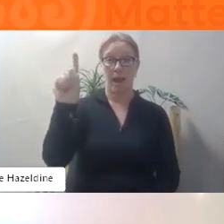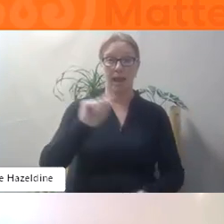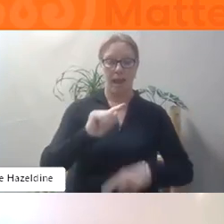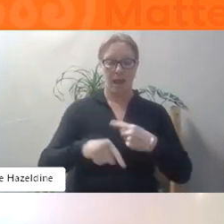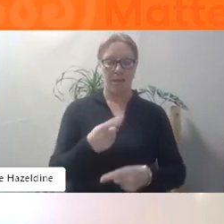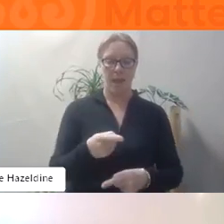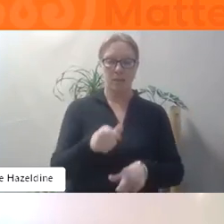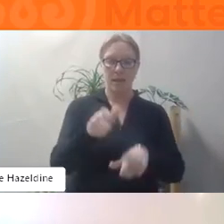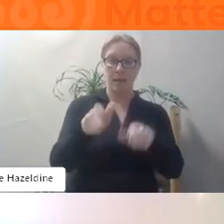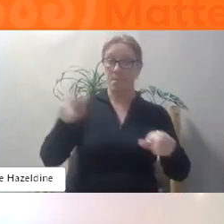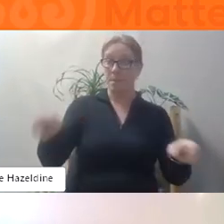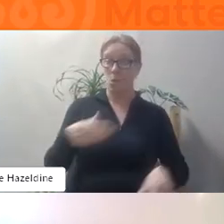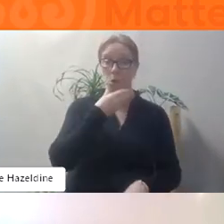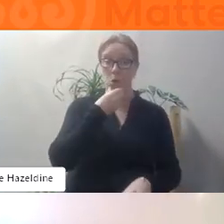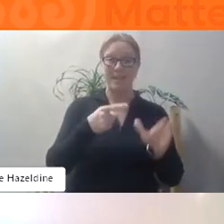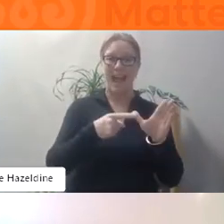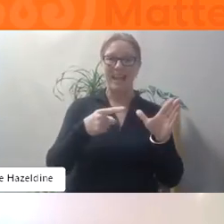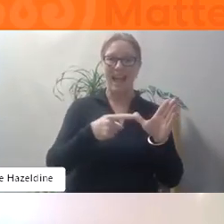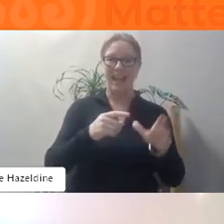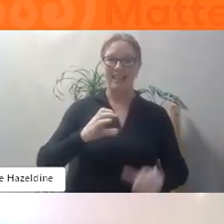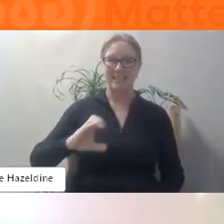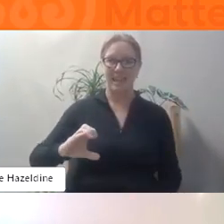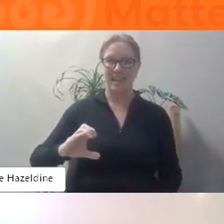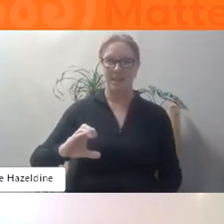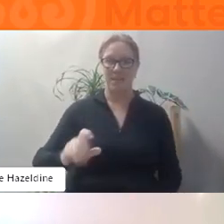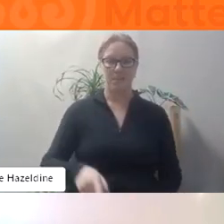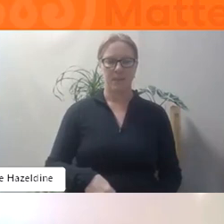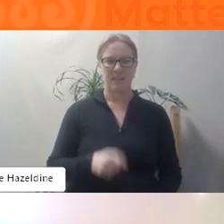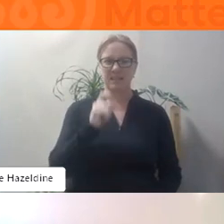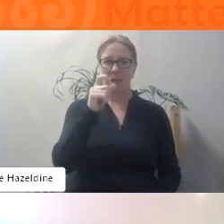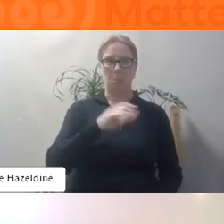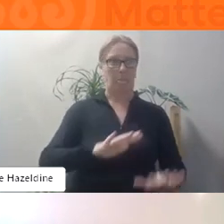who use AAC. And it's a little bit daunting coming after so much